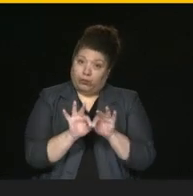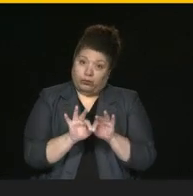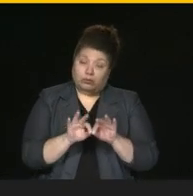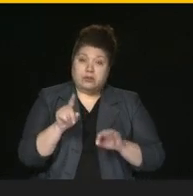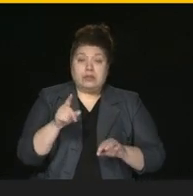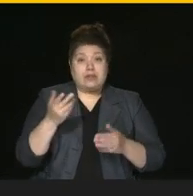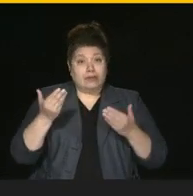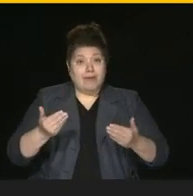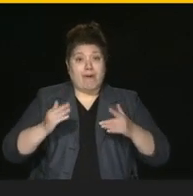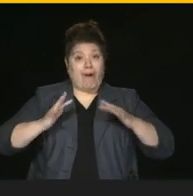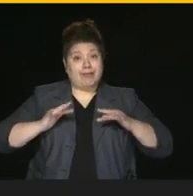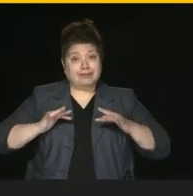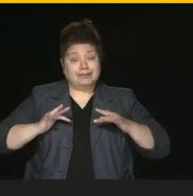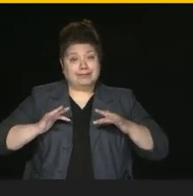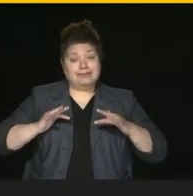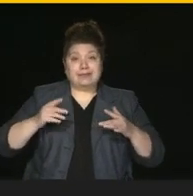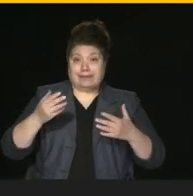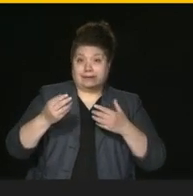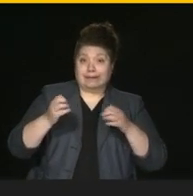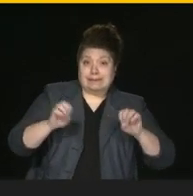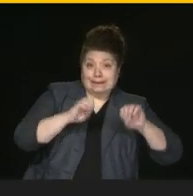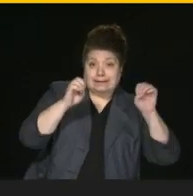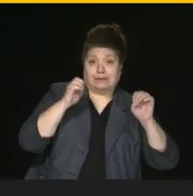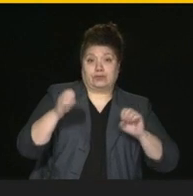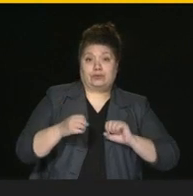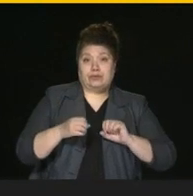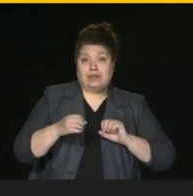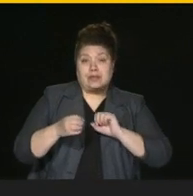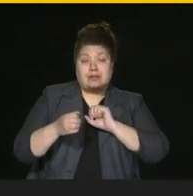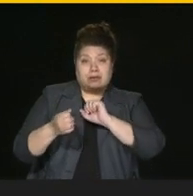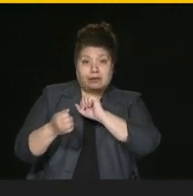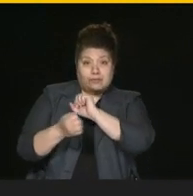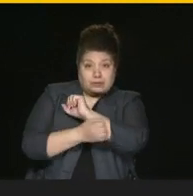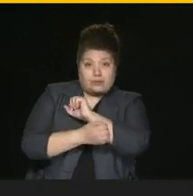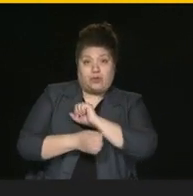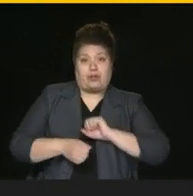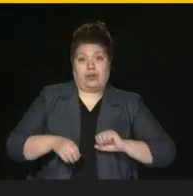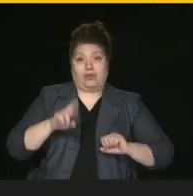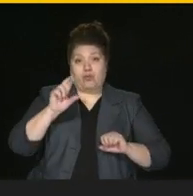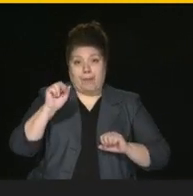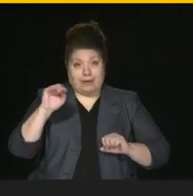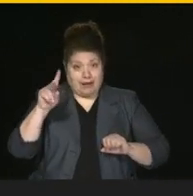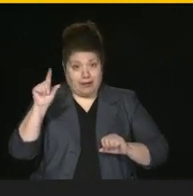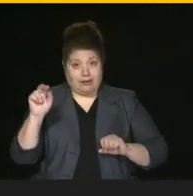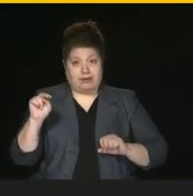THIS IS THE CRITICAL TIME, ESPECIALLY, AS YOU SAY, WITH THE IMPORTANT HOLIDAYS COMING UP